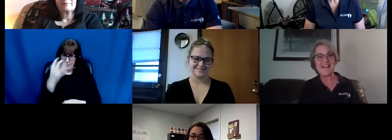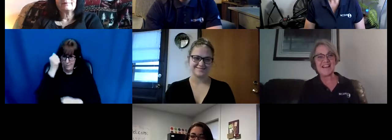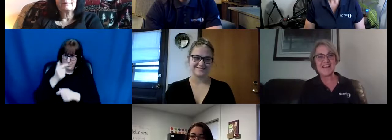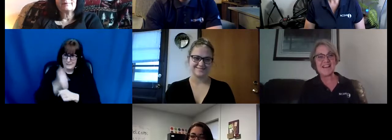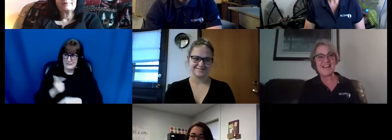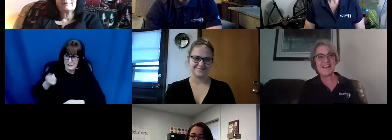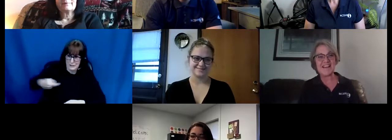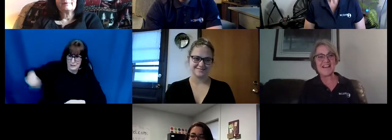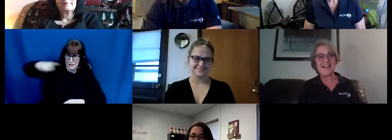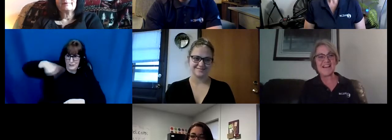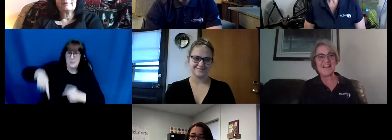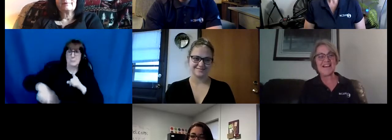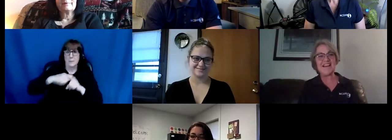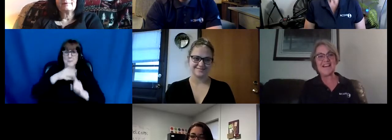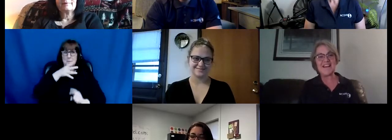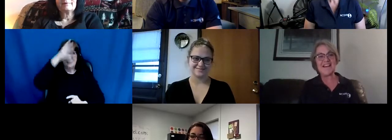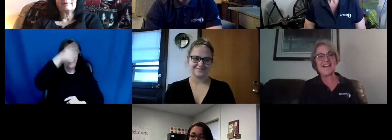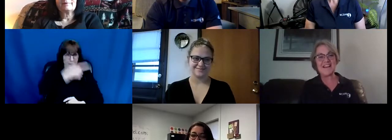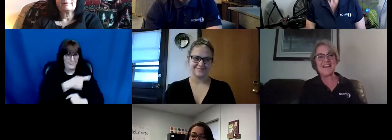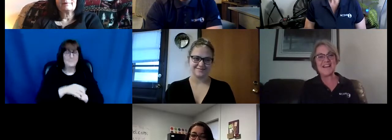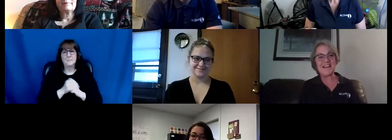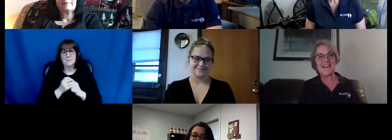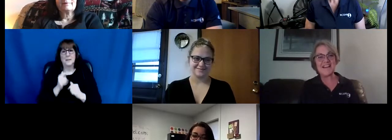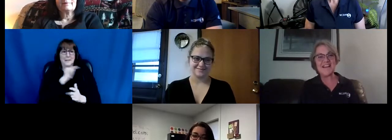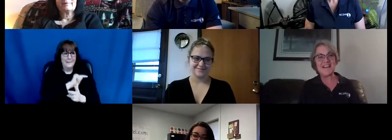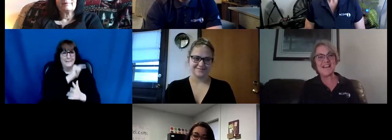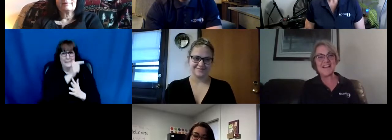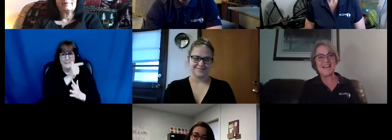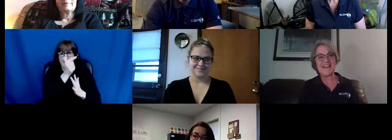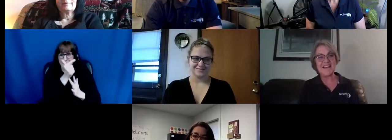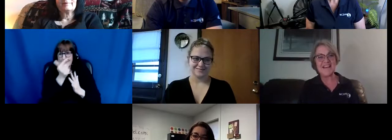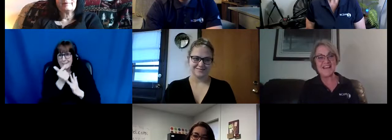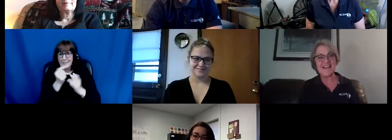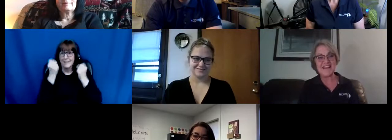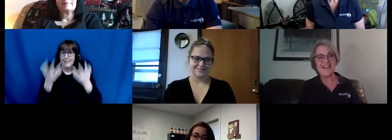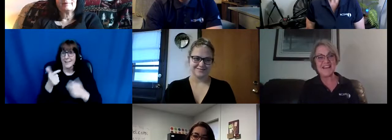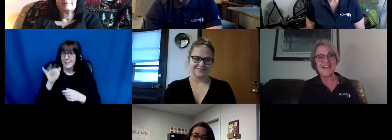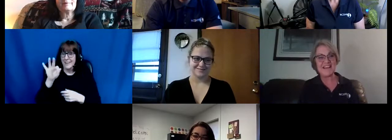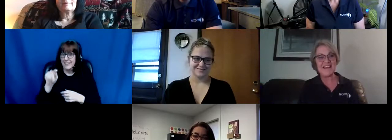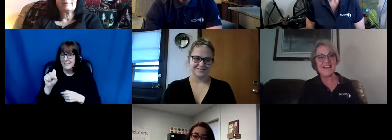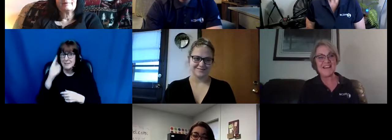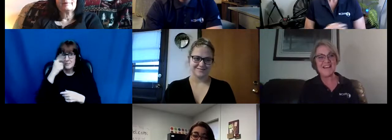my parents so we would have lots of presents because we would all get each other something